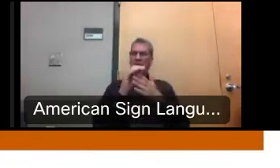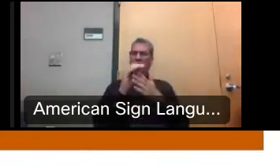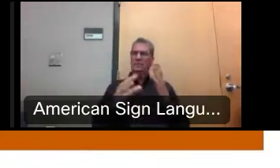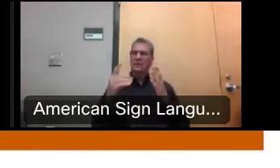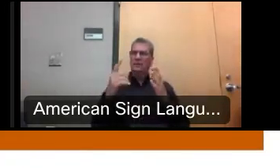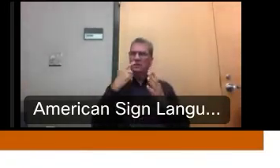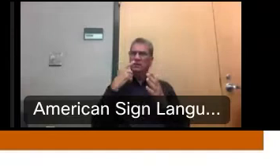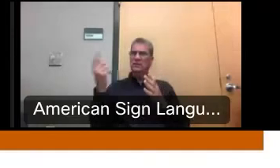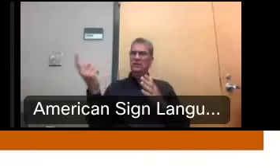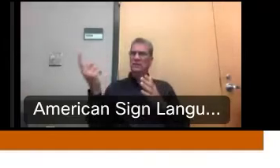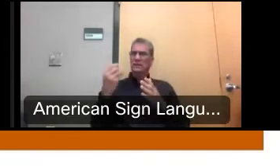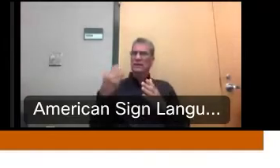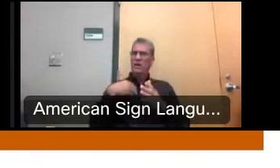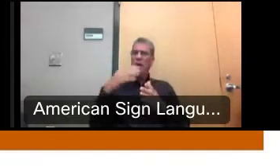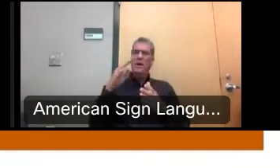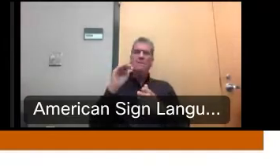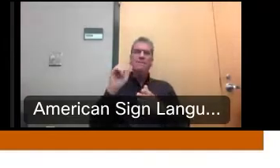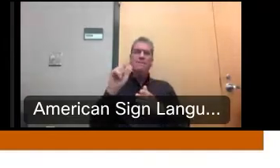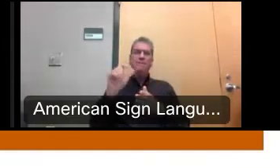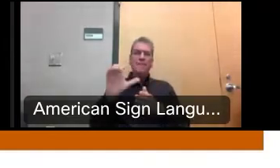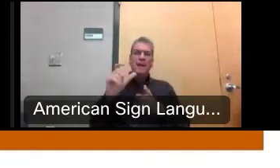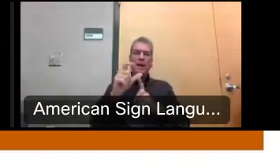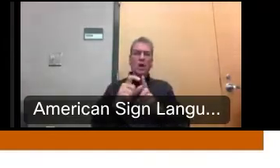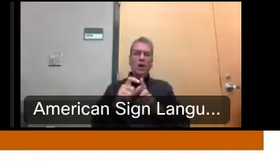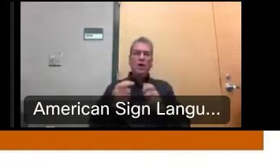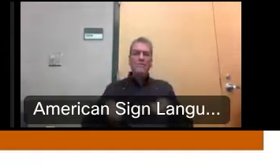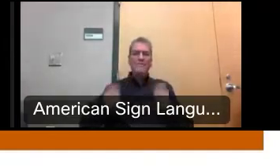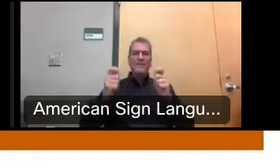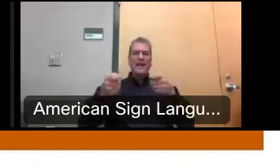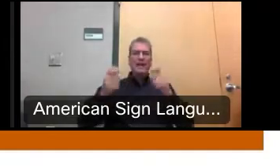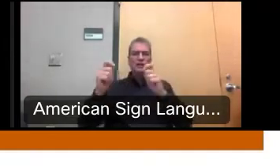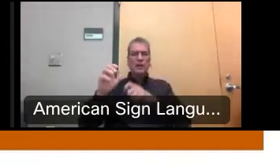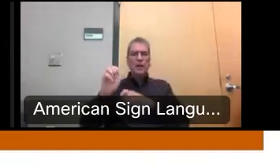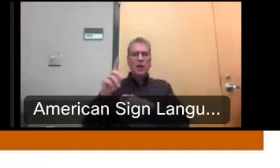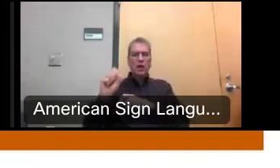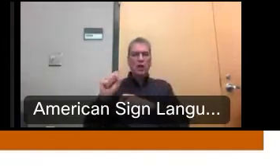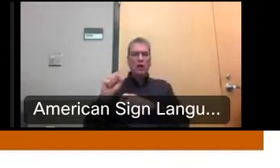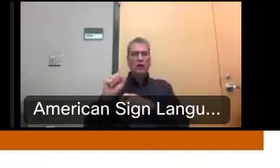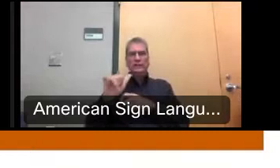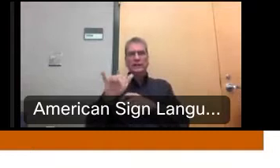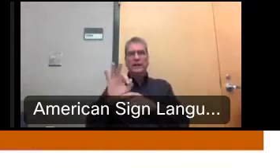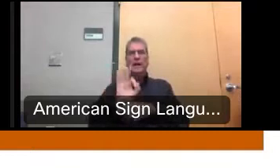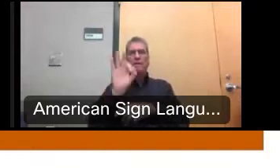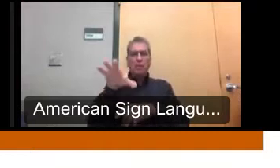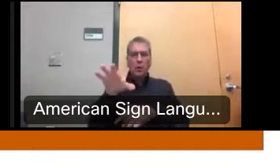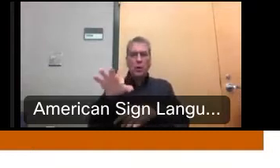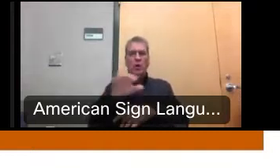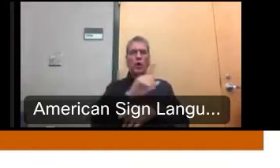We should use and so we created what we were calling flashcards where it'd be like, prompts like, here is a question. Here's an answer.362 "Texas Public Health Summit" (4113925120)